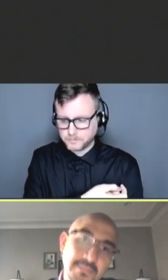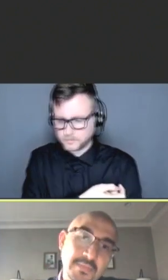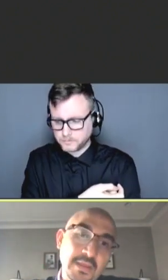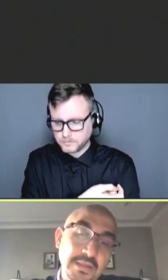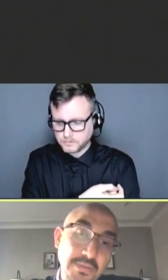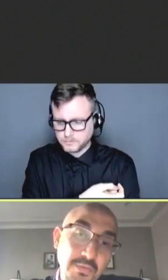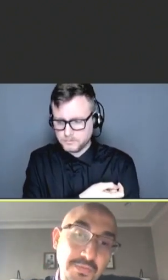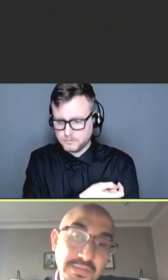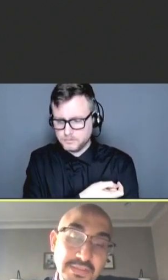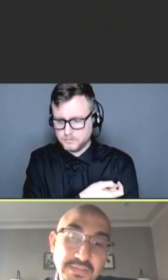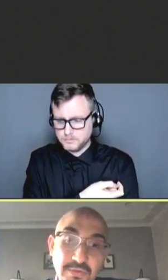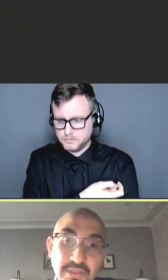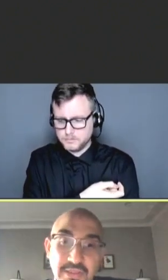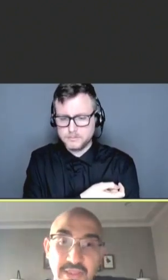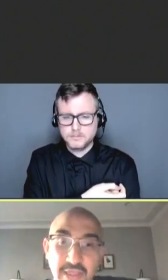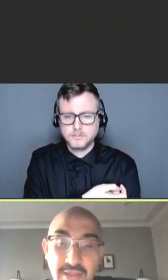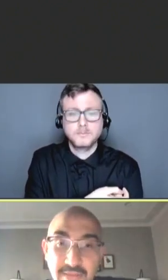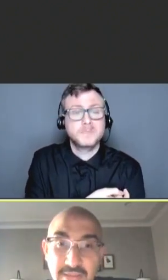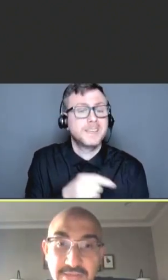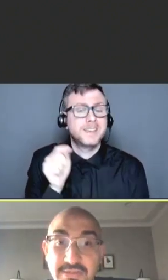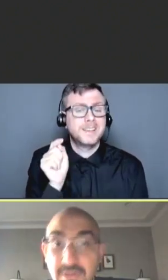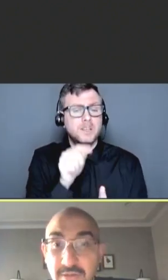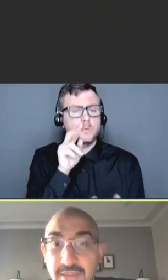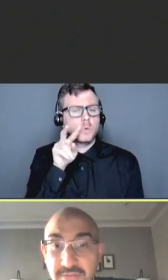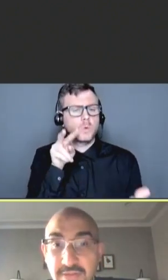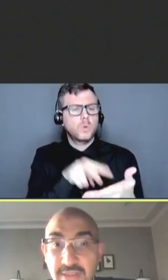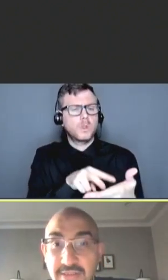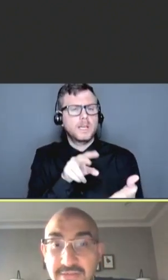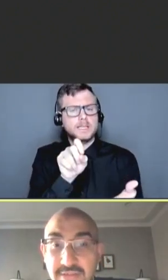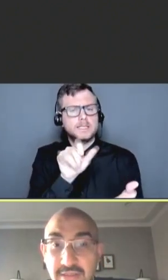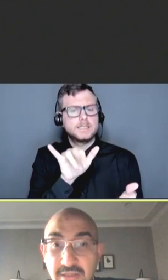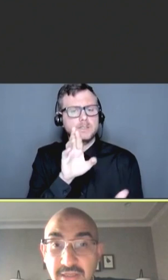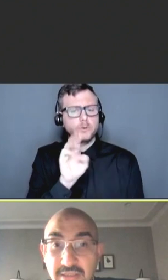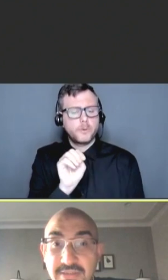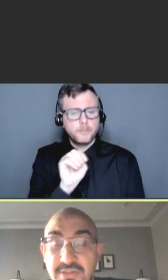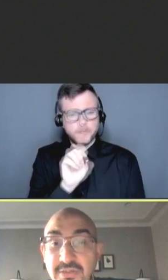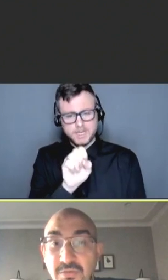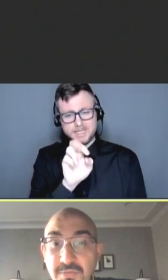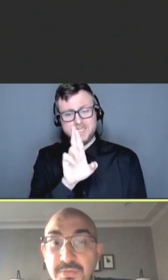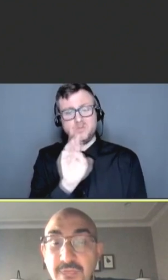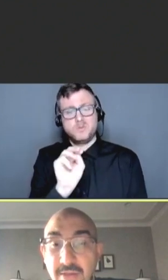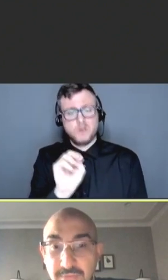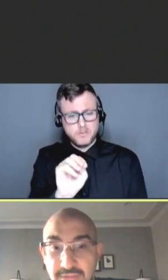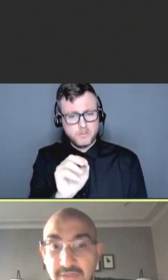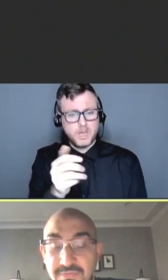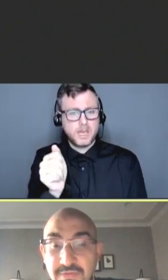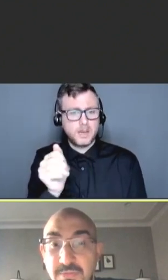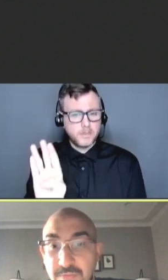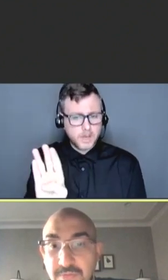So this is looking at the serum antibody against the SARS-CoV-2 spike protein after two doses